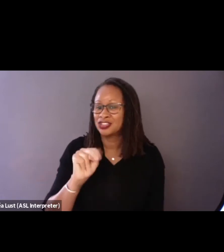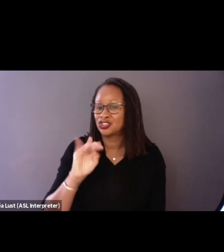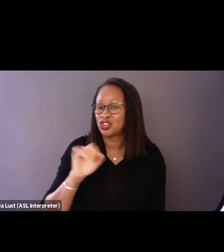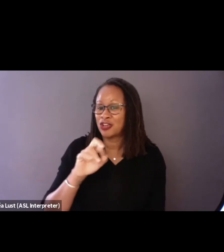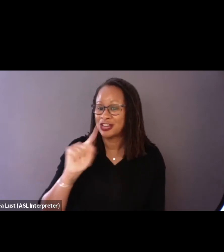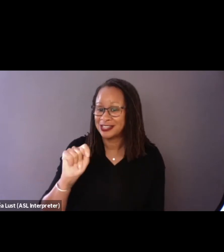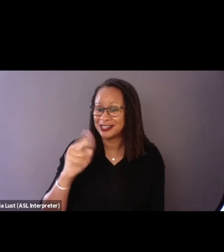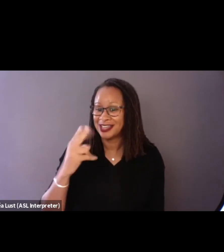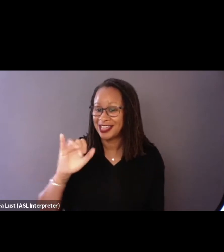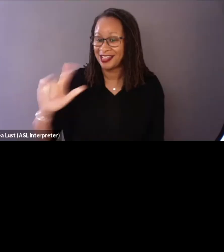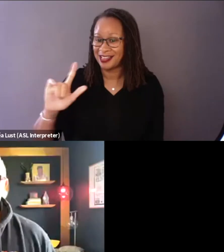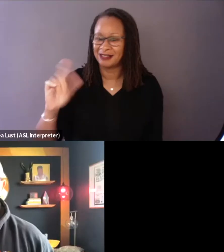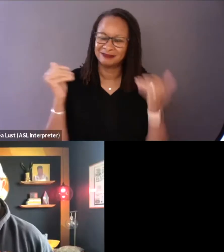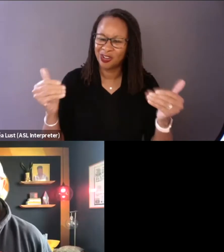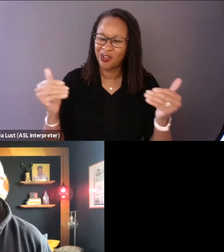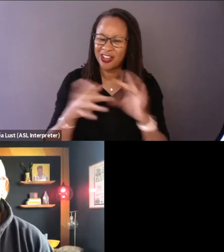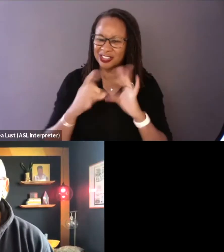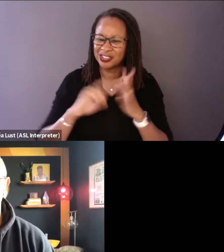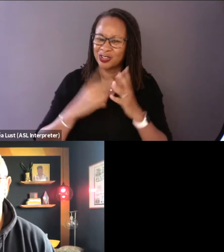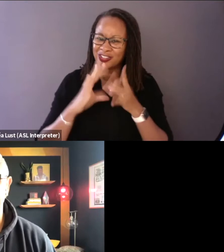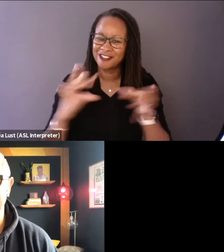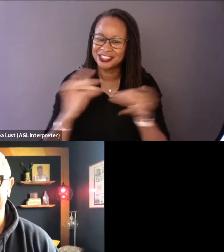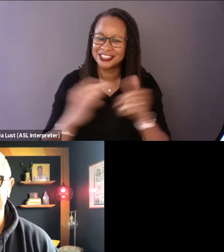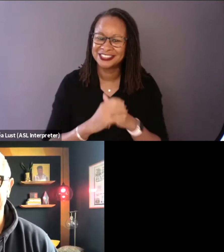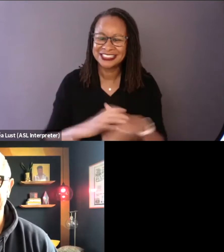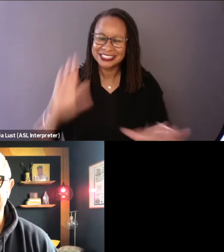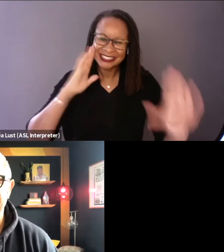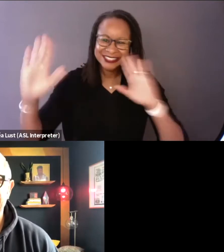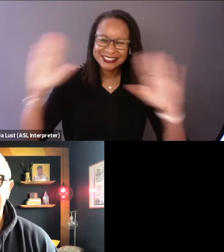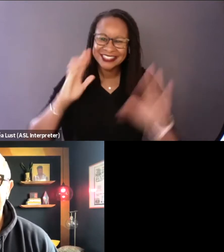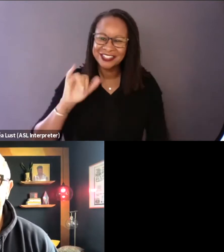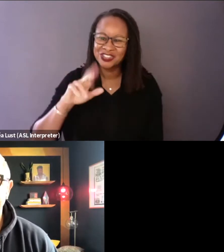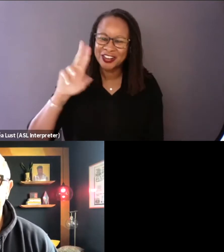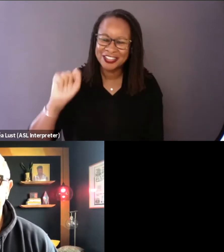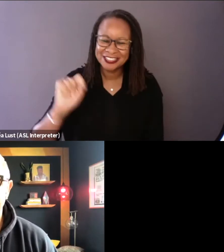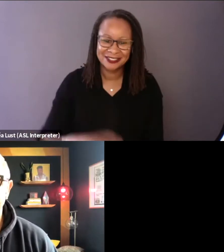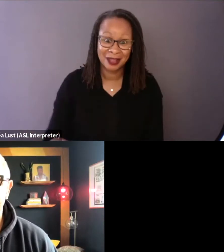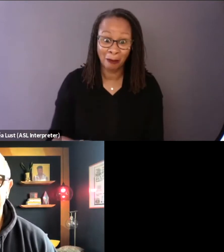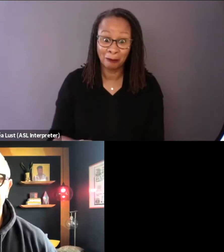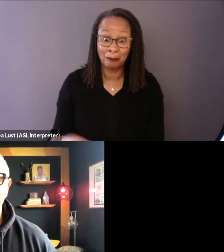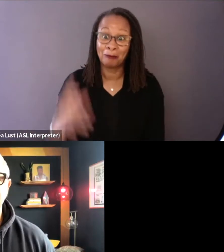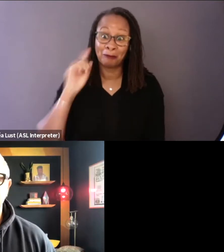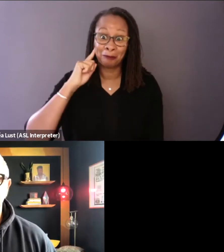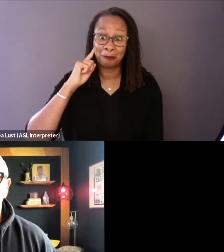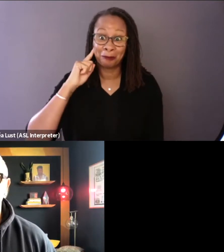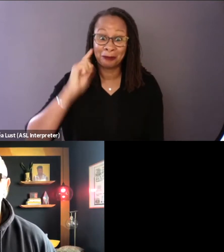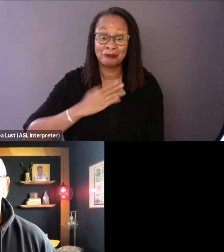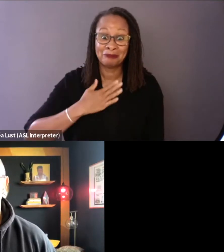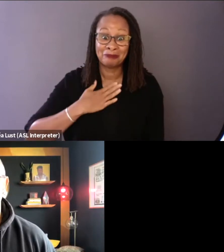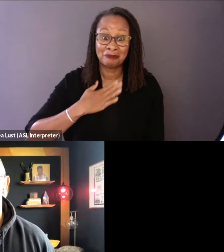to get this conversation started. Welcome, Jarett. Oh, make sure to unmute yourself, sorry.